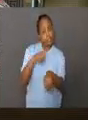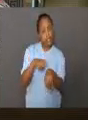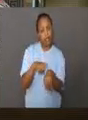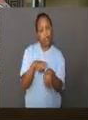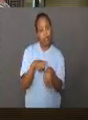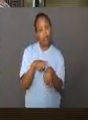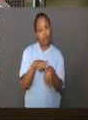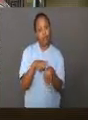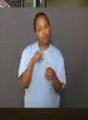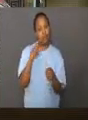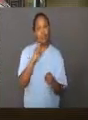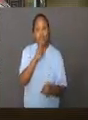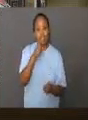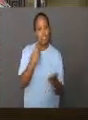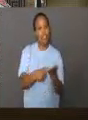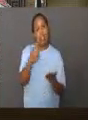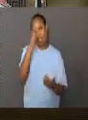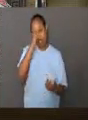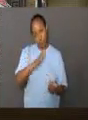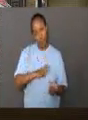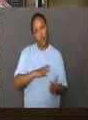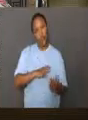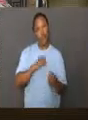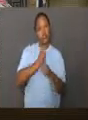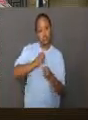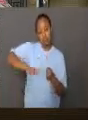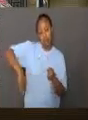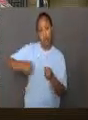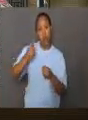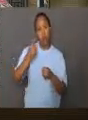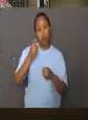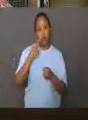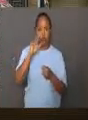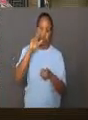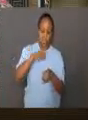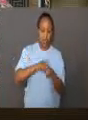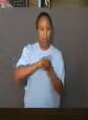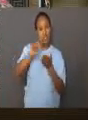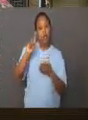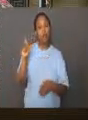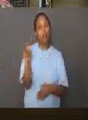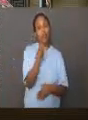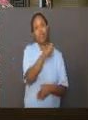the fact that one person works late on three nights a week while the other person